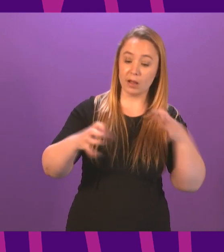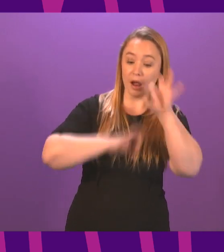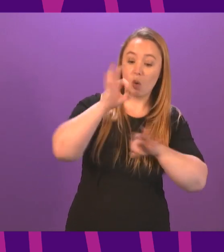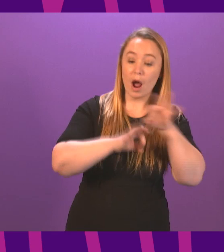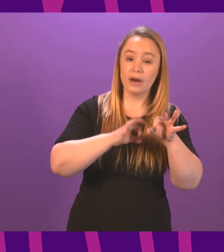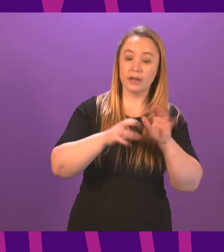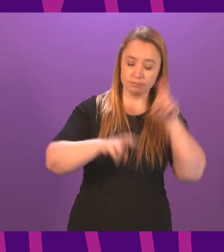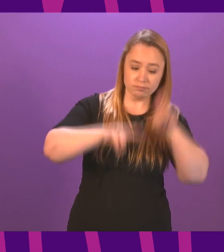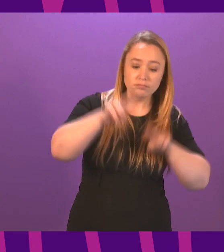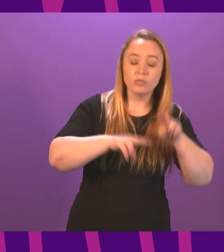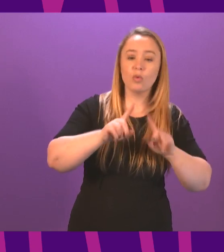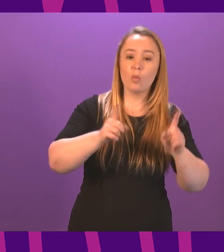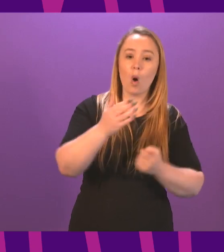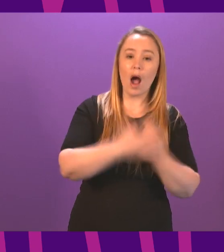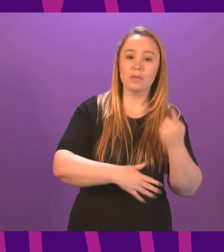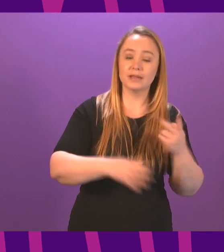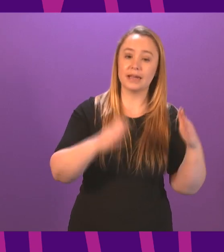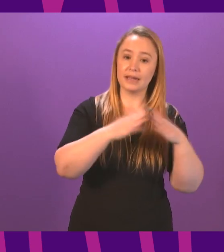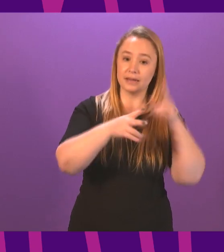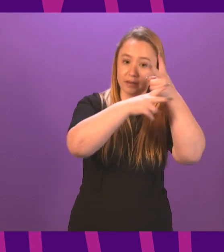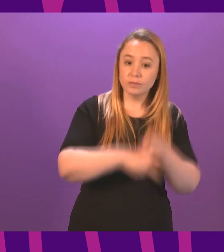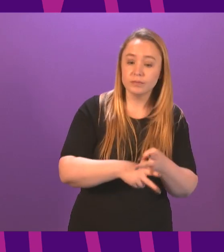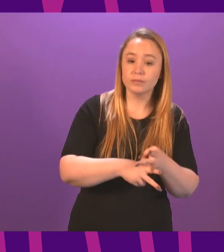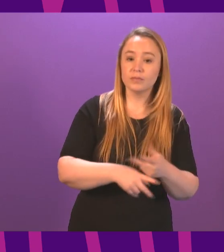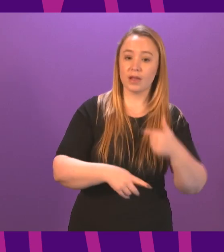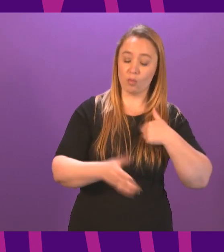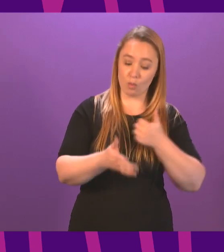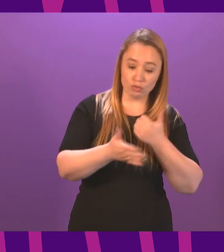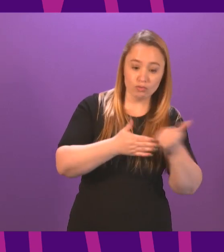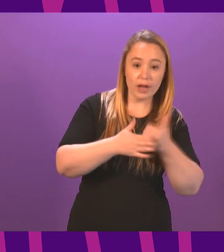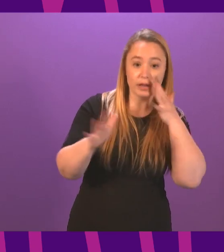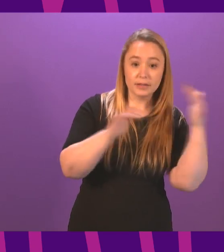my calls for regular testing of national health service and care staff and yesterday it backed